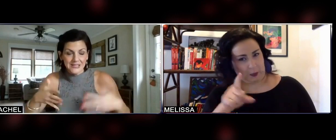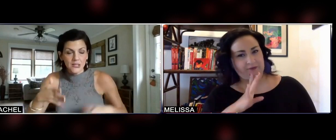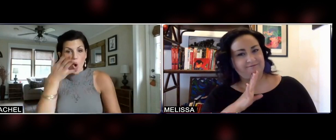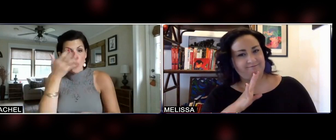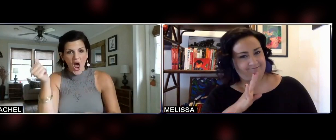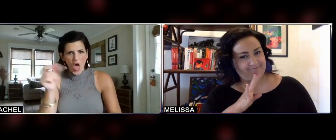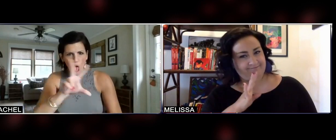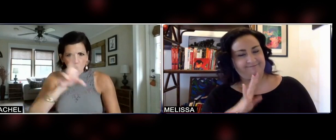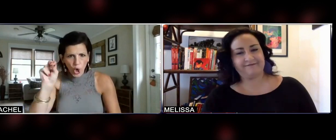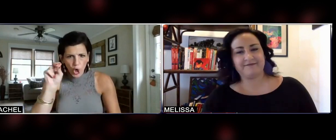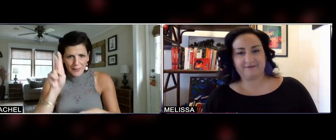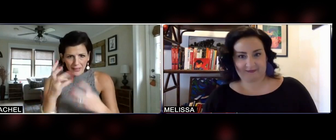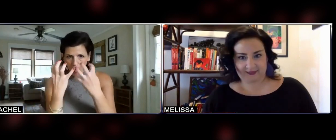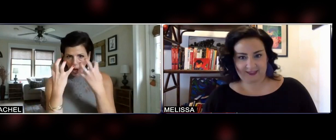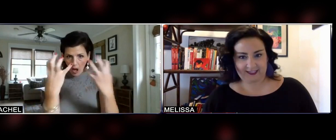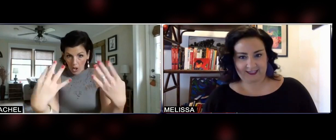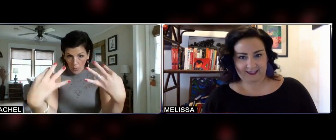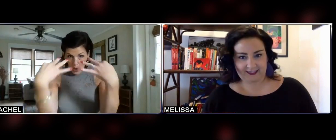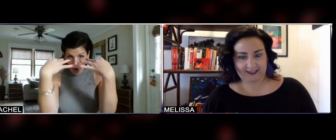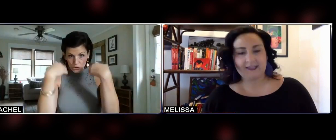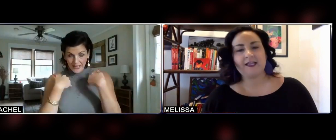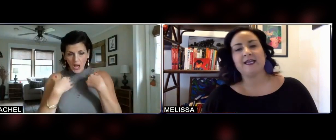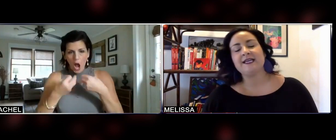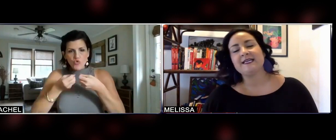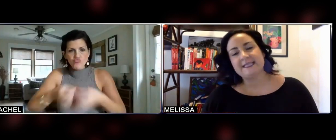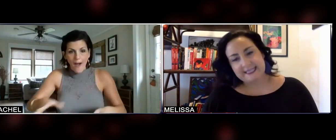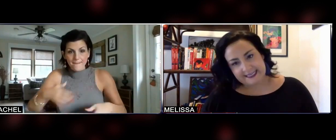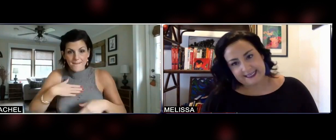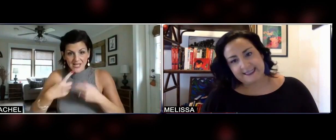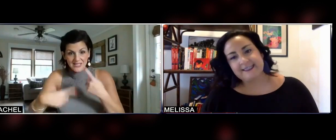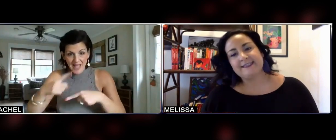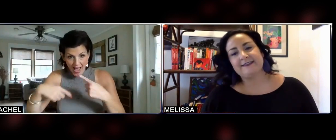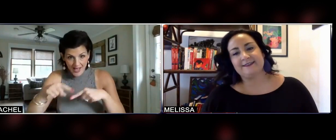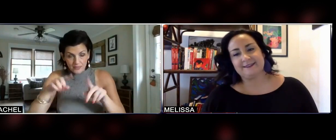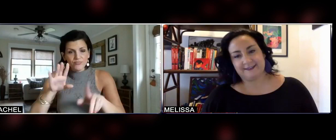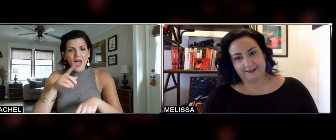Yes, I saw you speaking. This is because 30 people were watching me behind the camera. I dropped my signing, but I did ask them